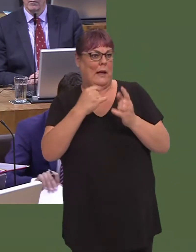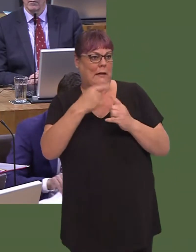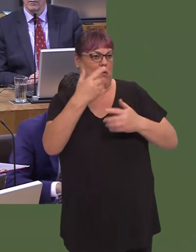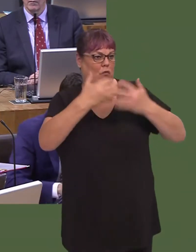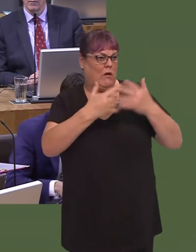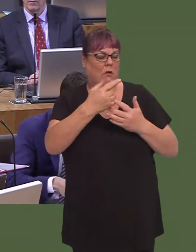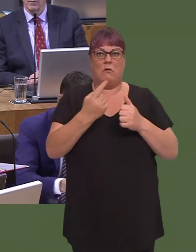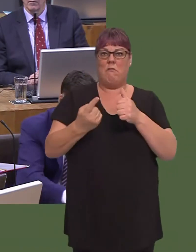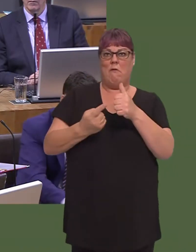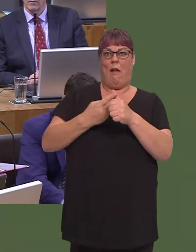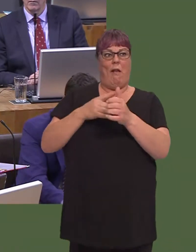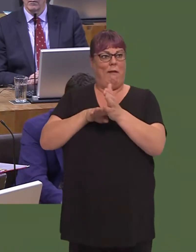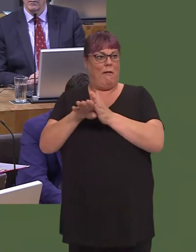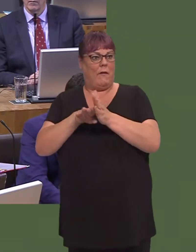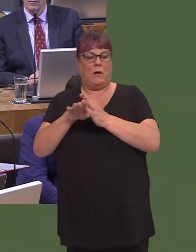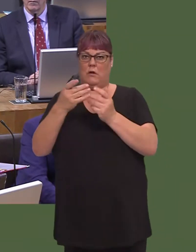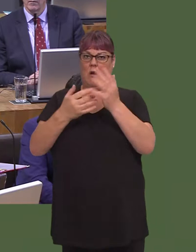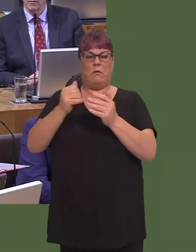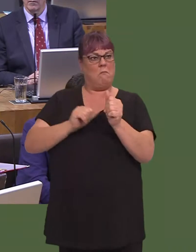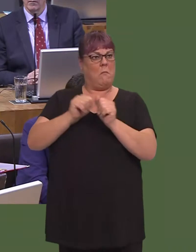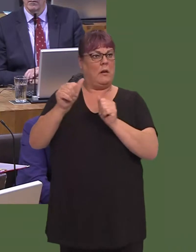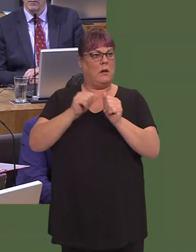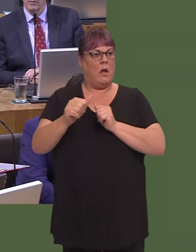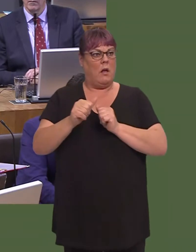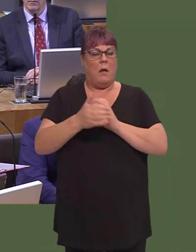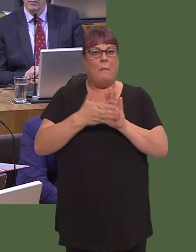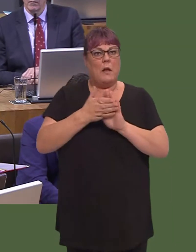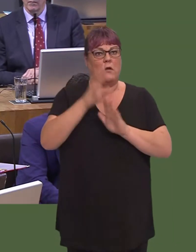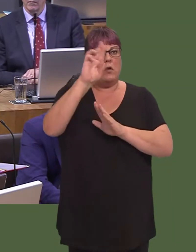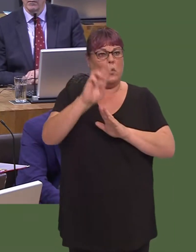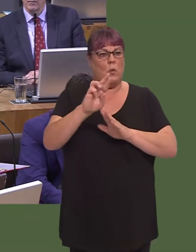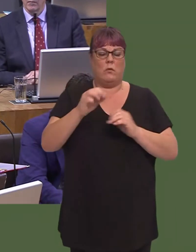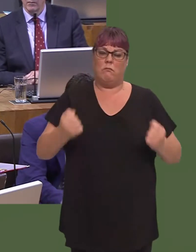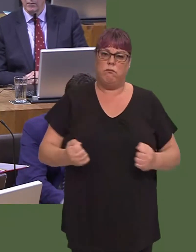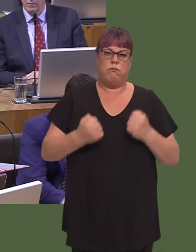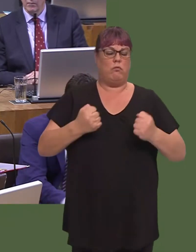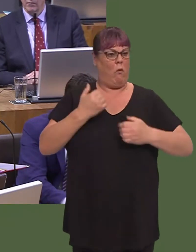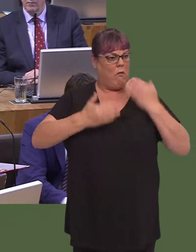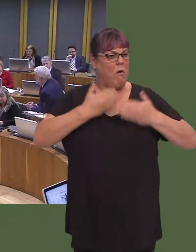of NRW is out of control... I think there should be accountability from the senior leadership...of this organisation, which does seem to be out of control.'